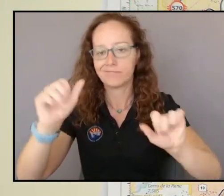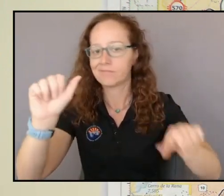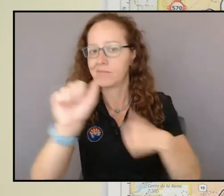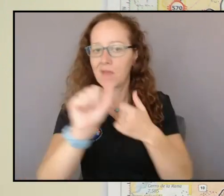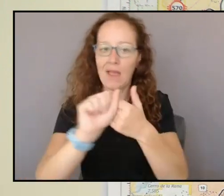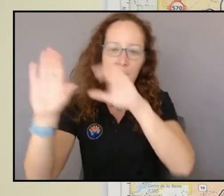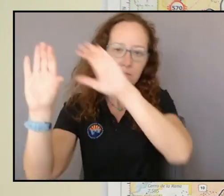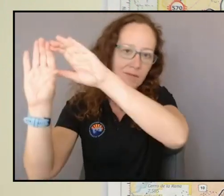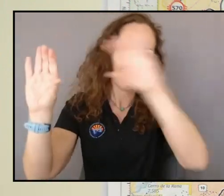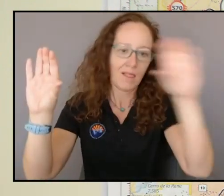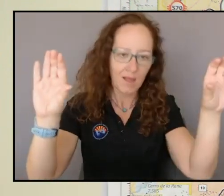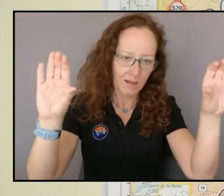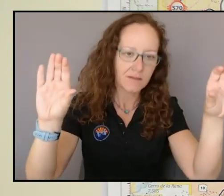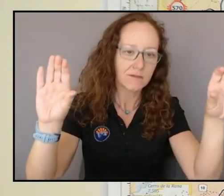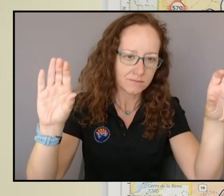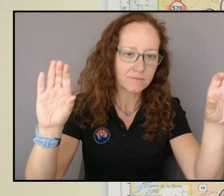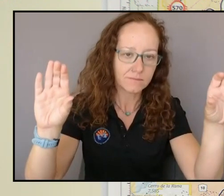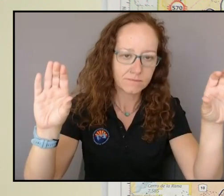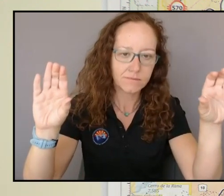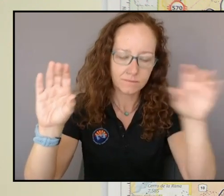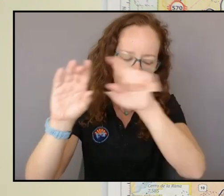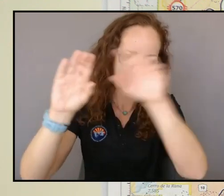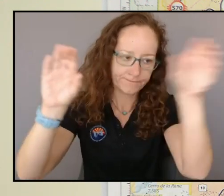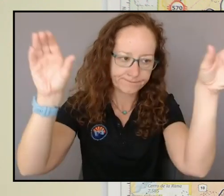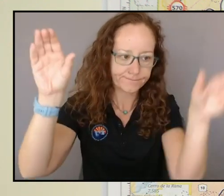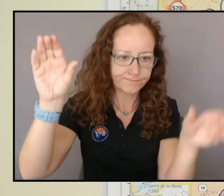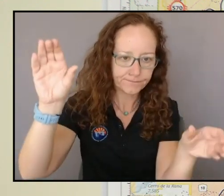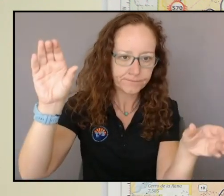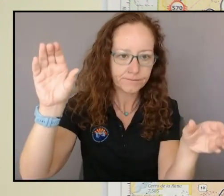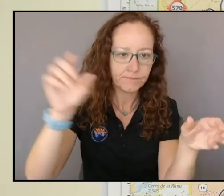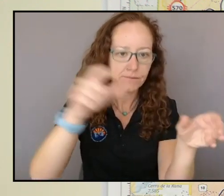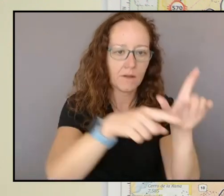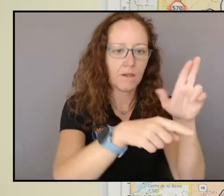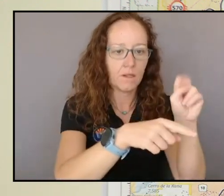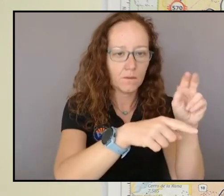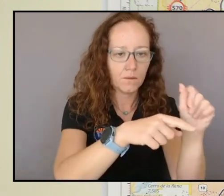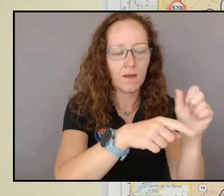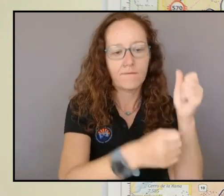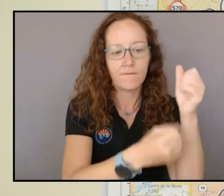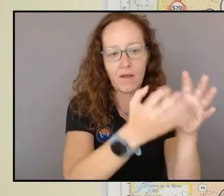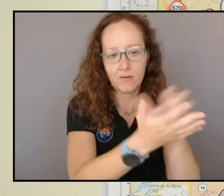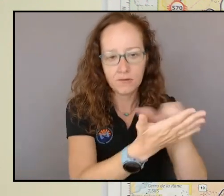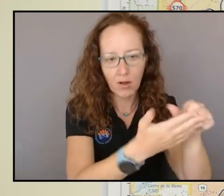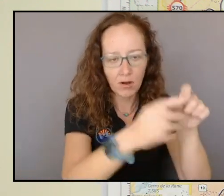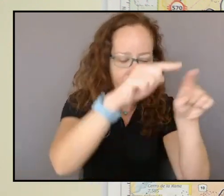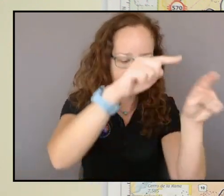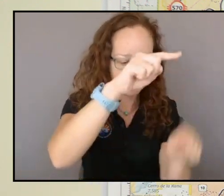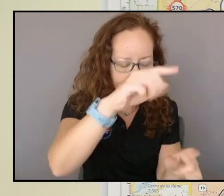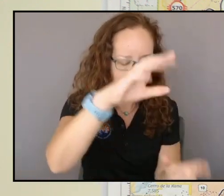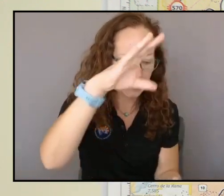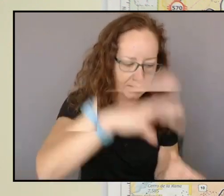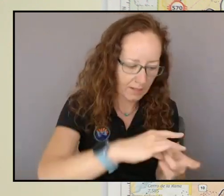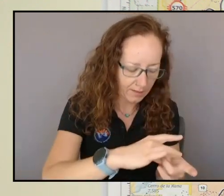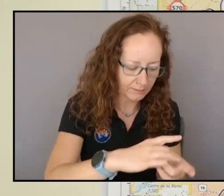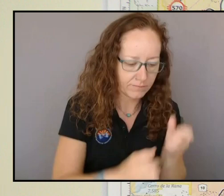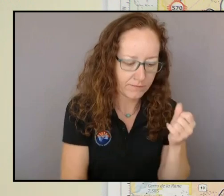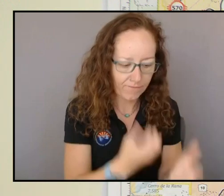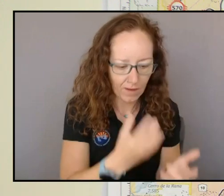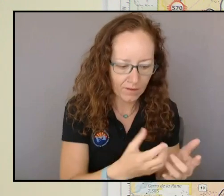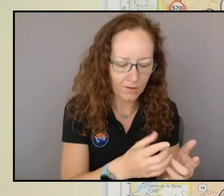dozer line, down south to the Luna Fire Scar, tied back into the main fire, and then back towards the 518 again. So those